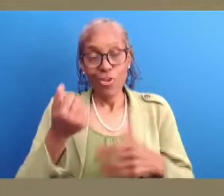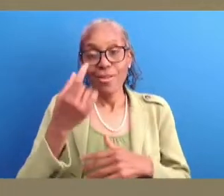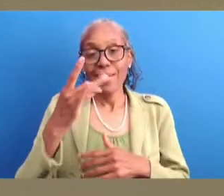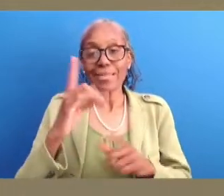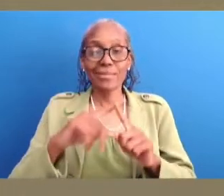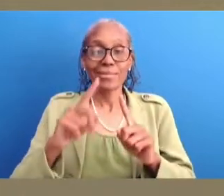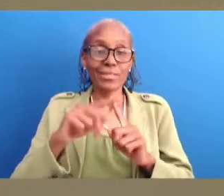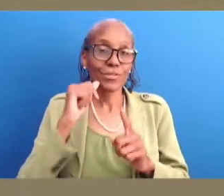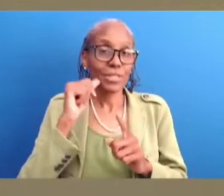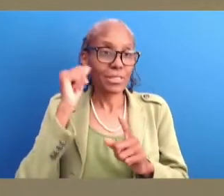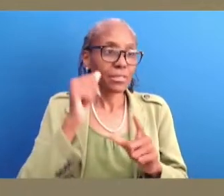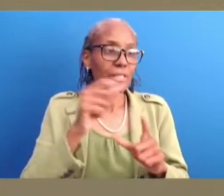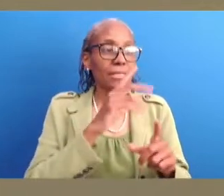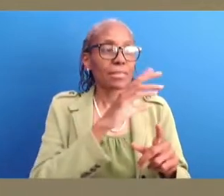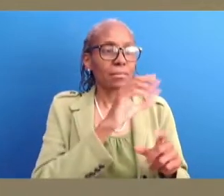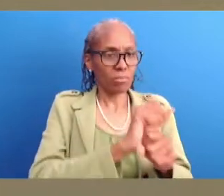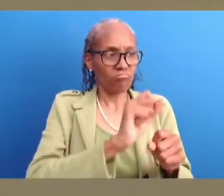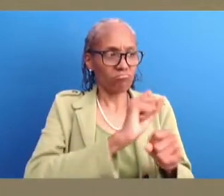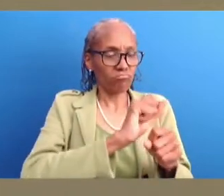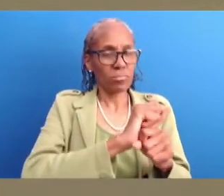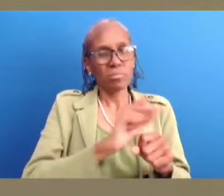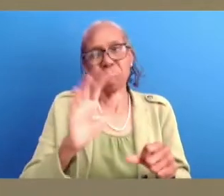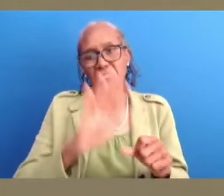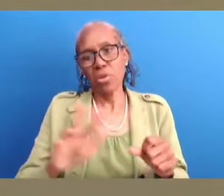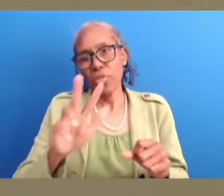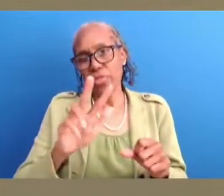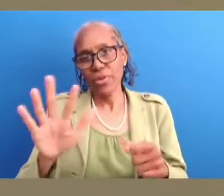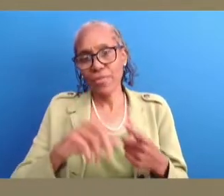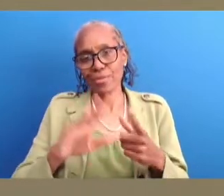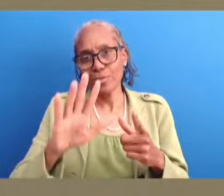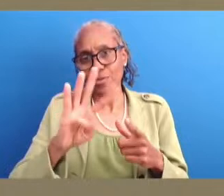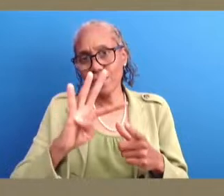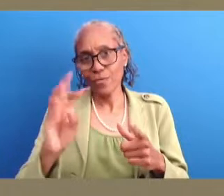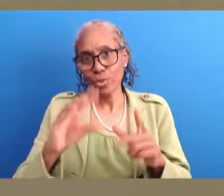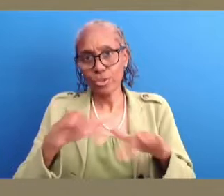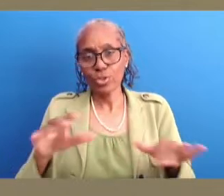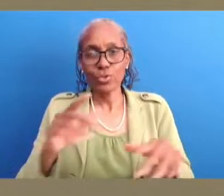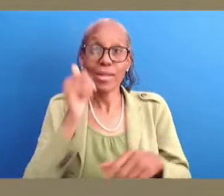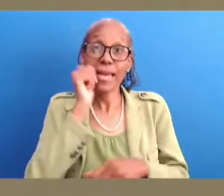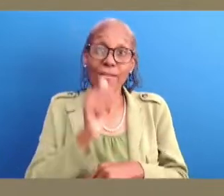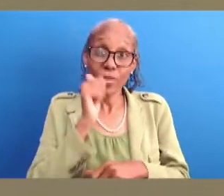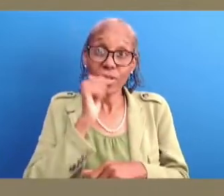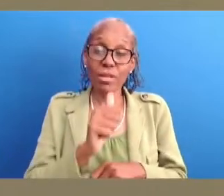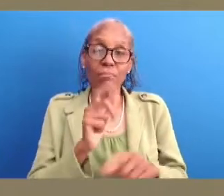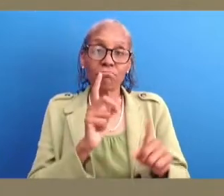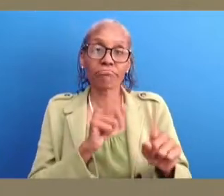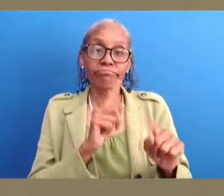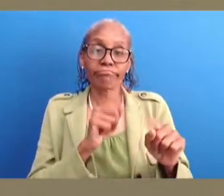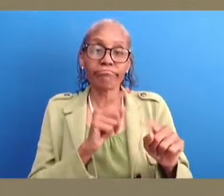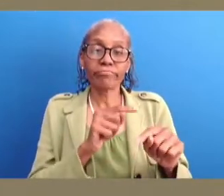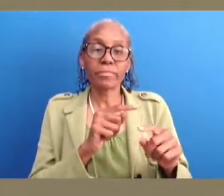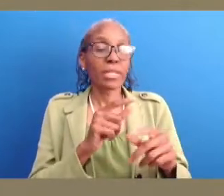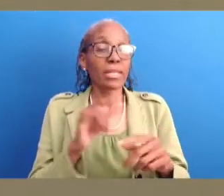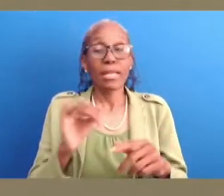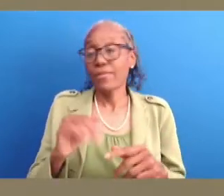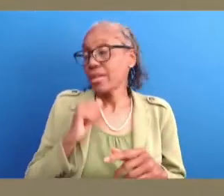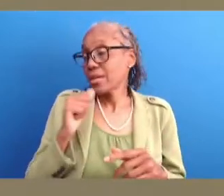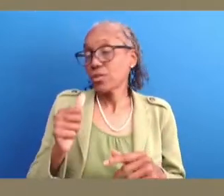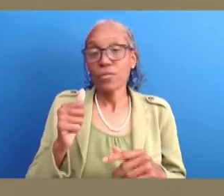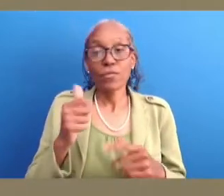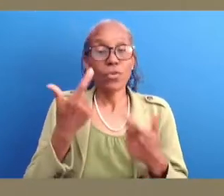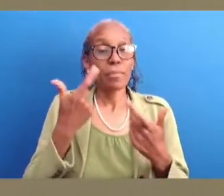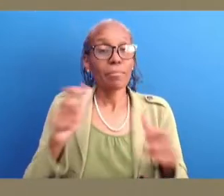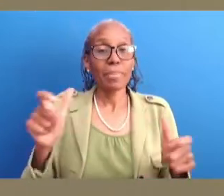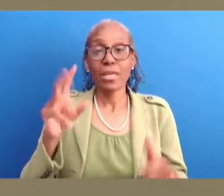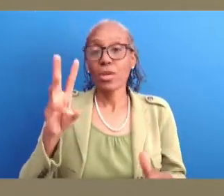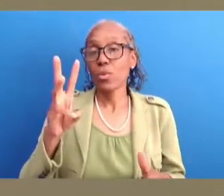JOB.